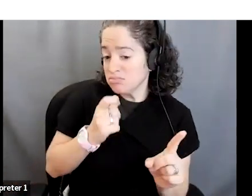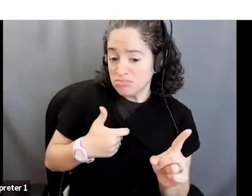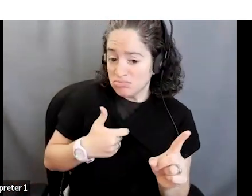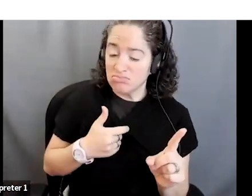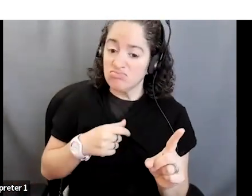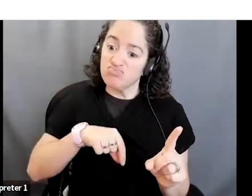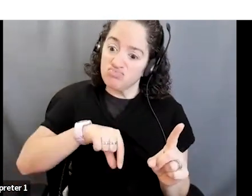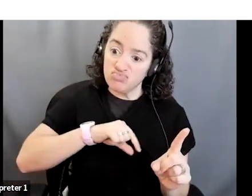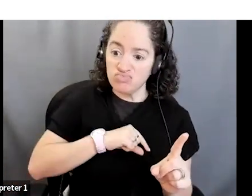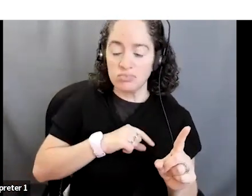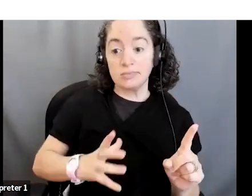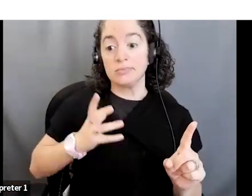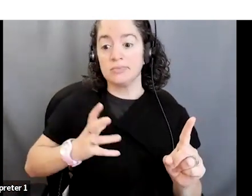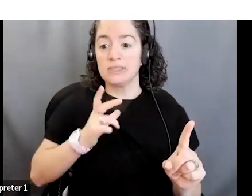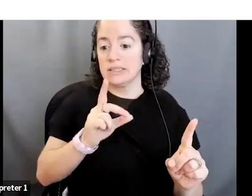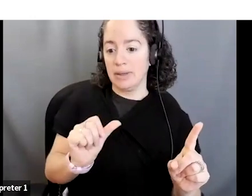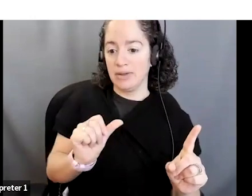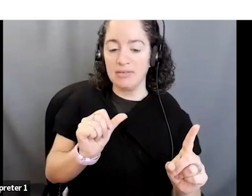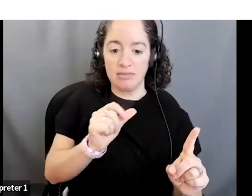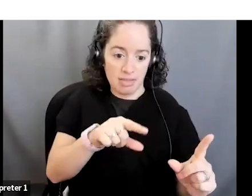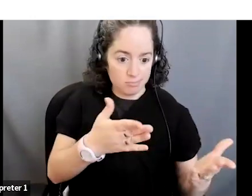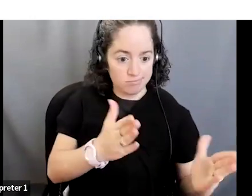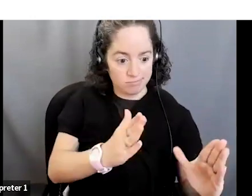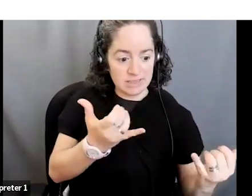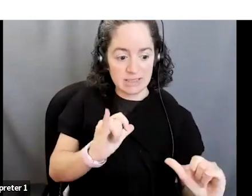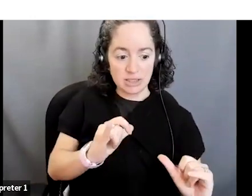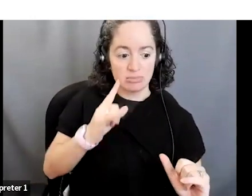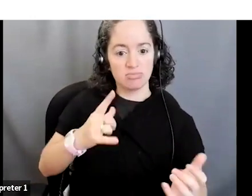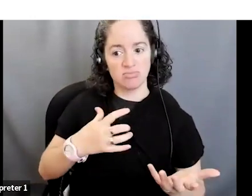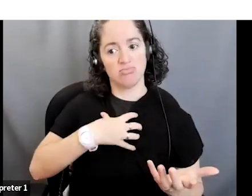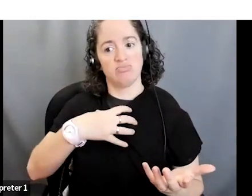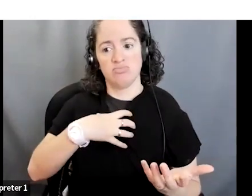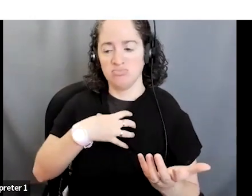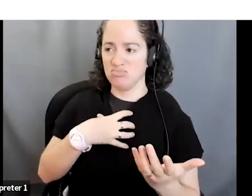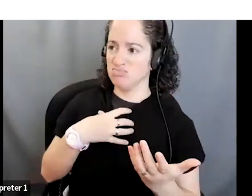In most laws around the world, someone has to have a qualified disability.